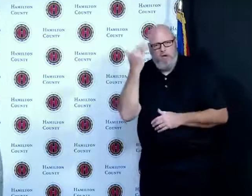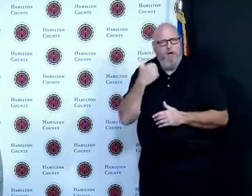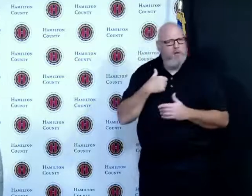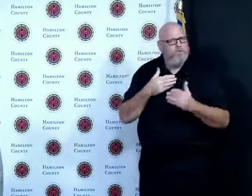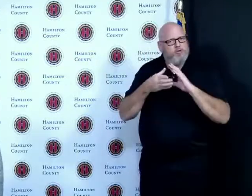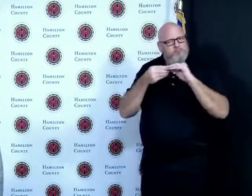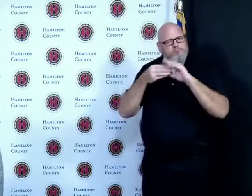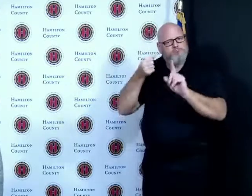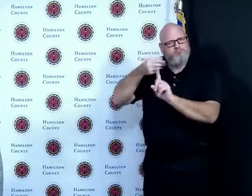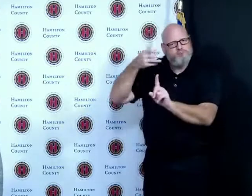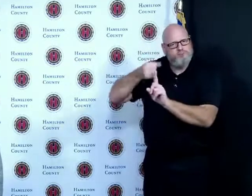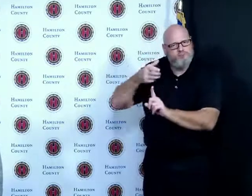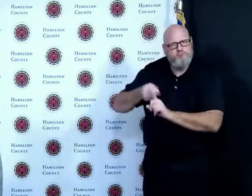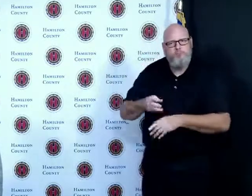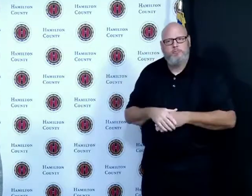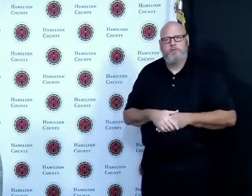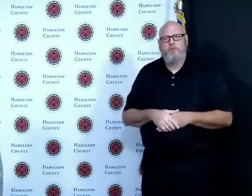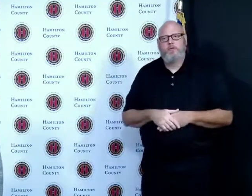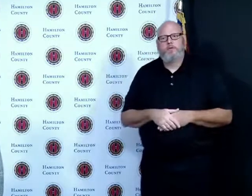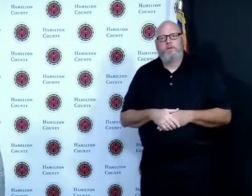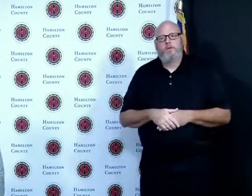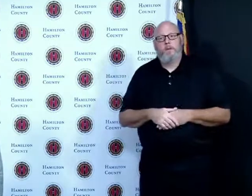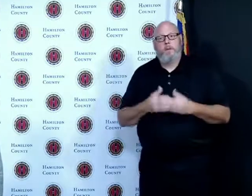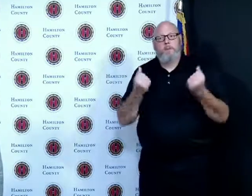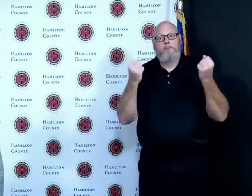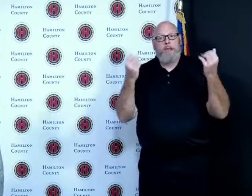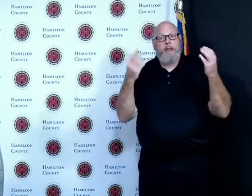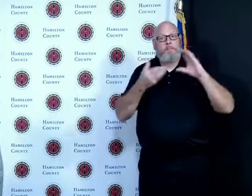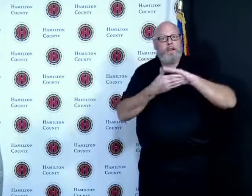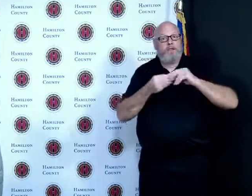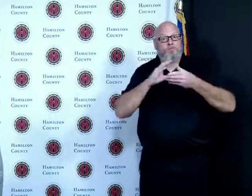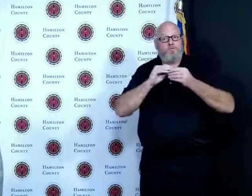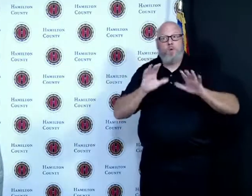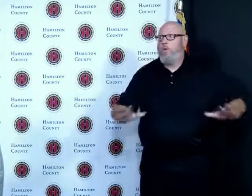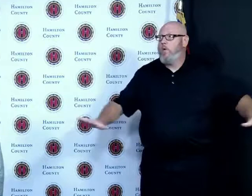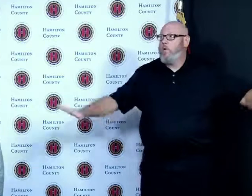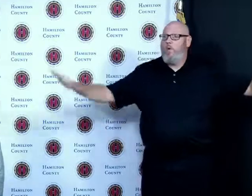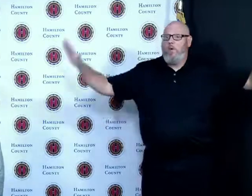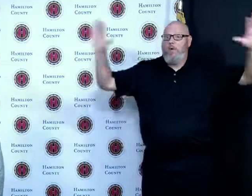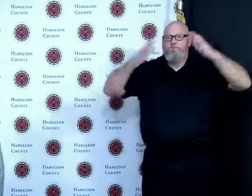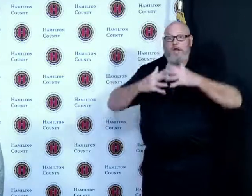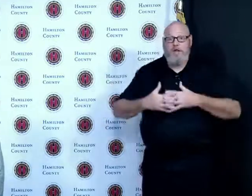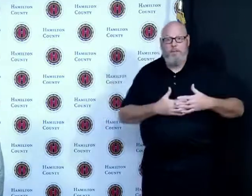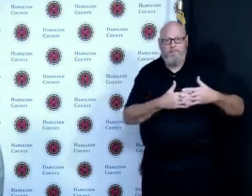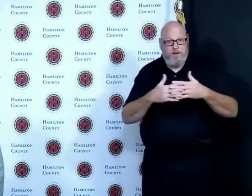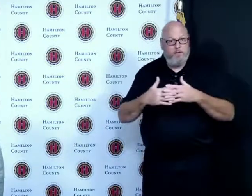trusted and many valued reasons because of mistrust in the history but we are working to